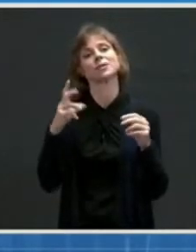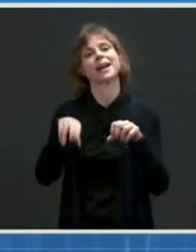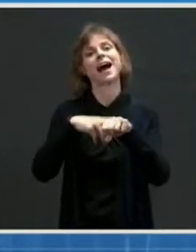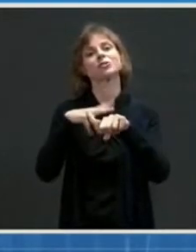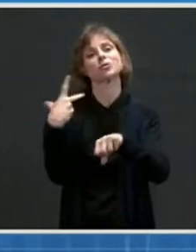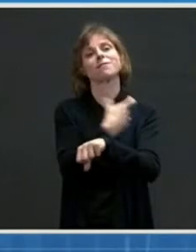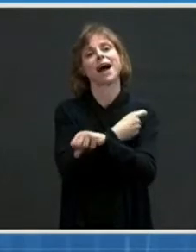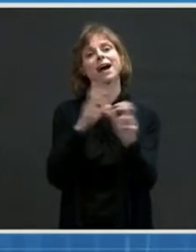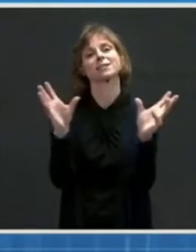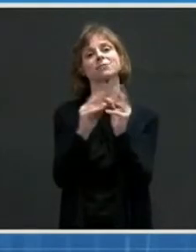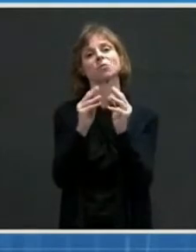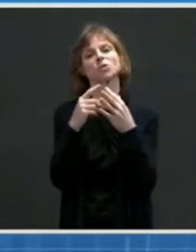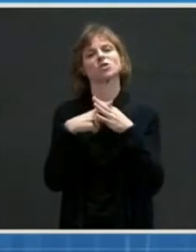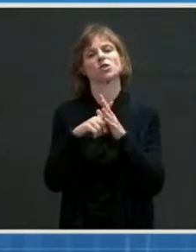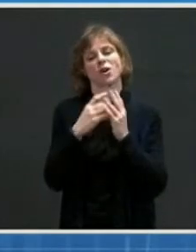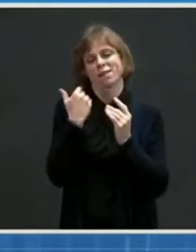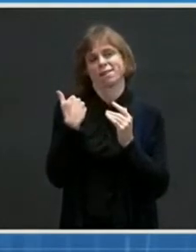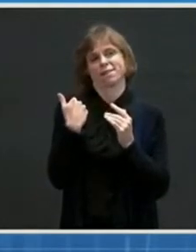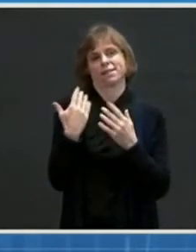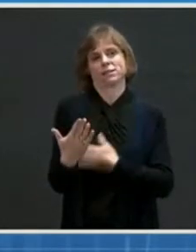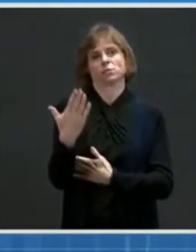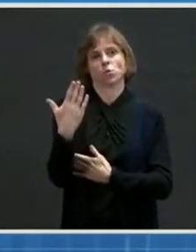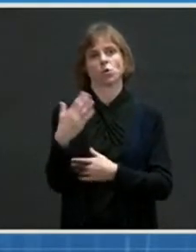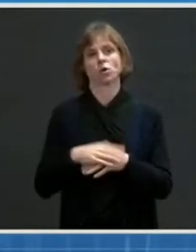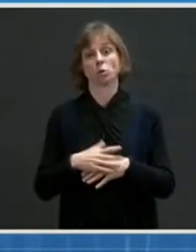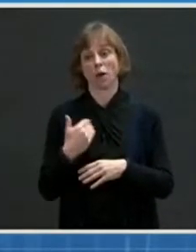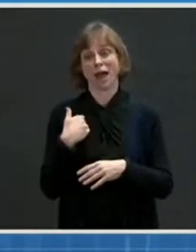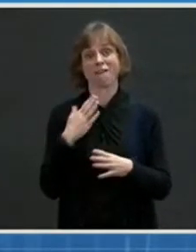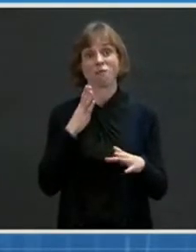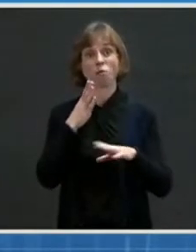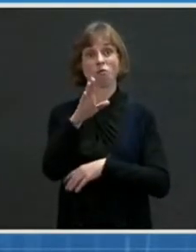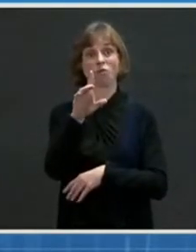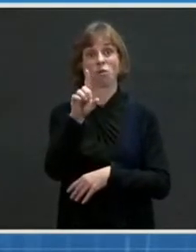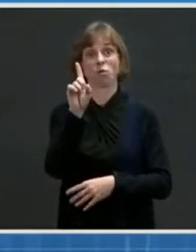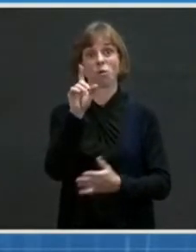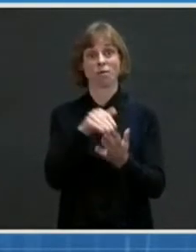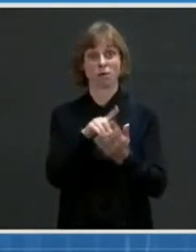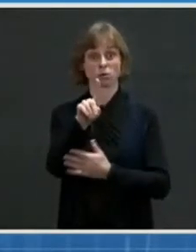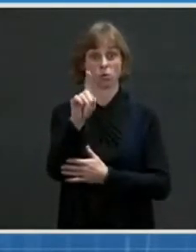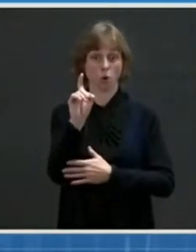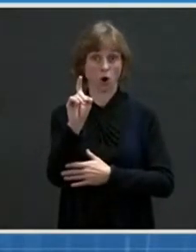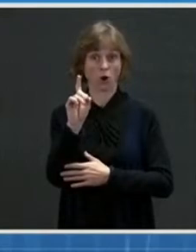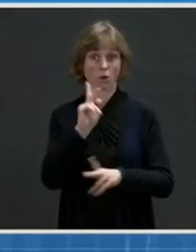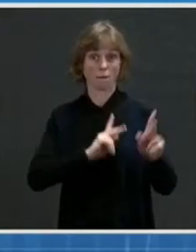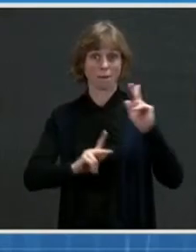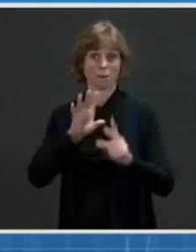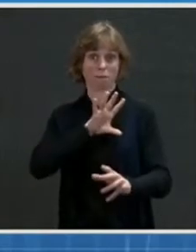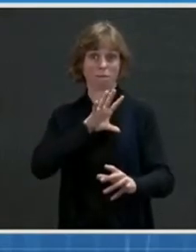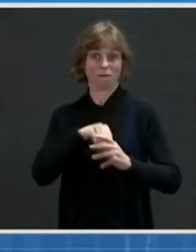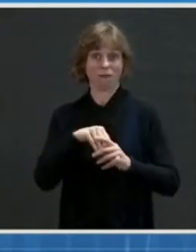ABOUT OUR VACCINE FORUM THAT KICKED OFF THIS MORNING.